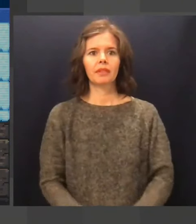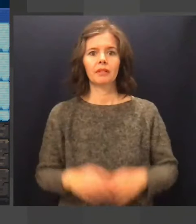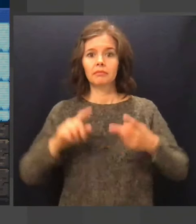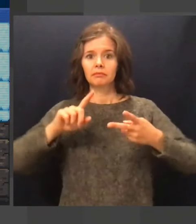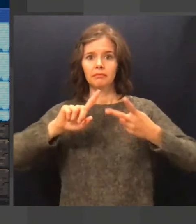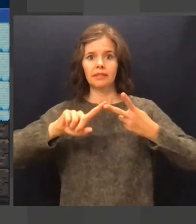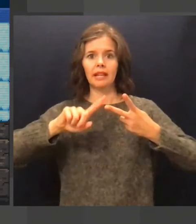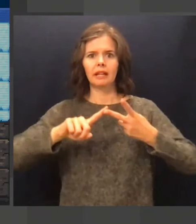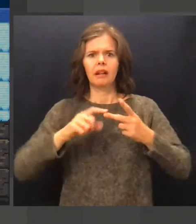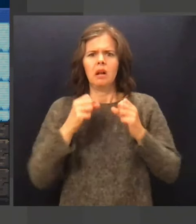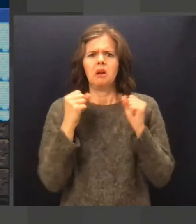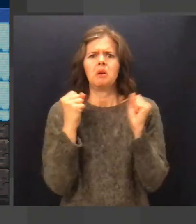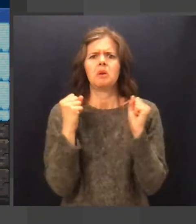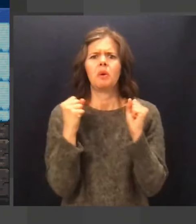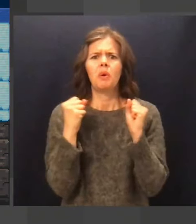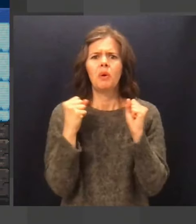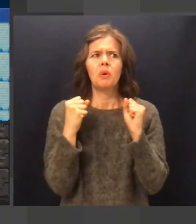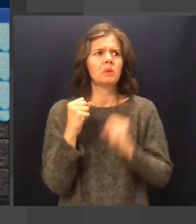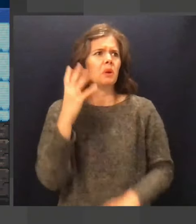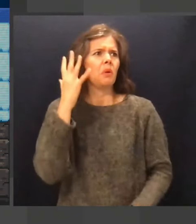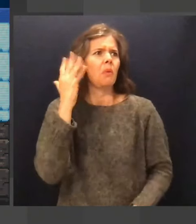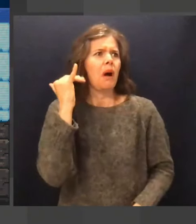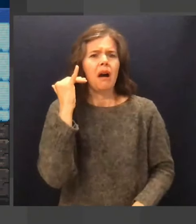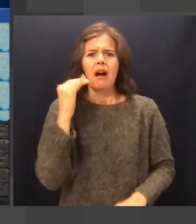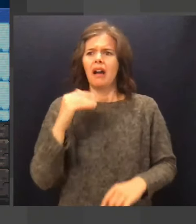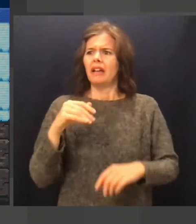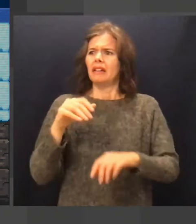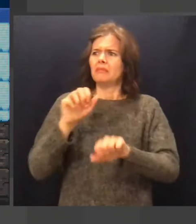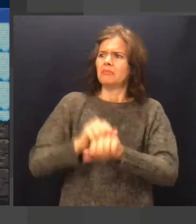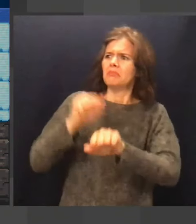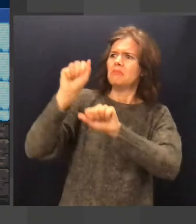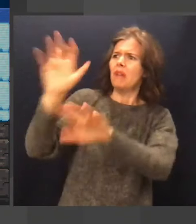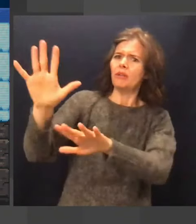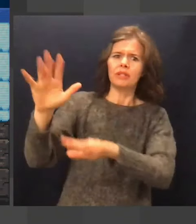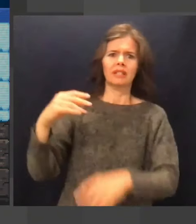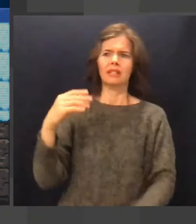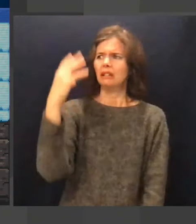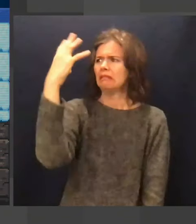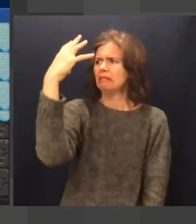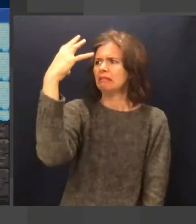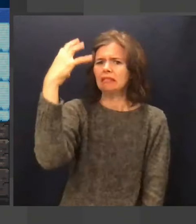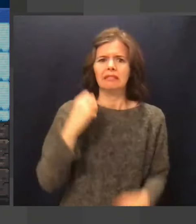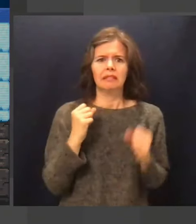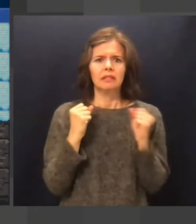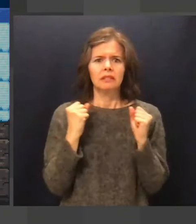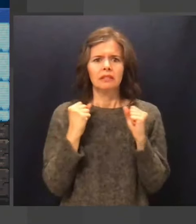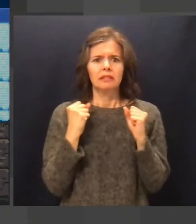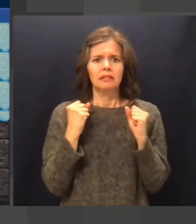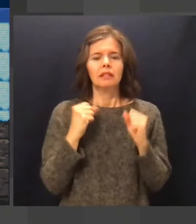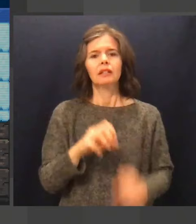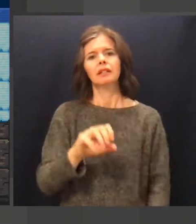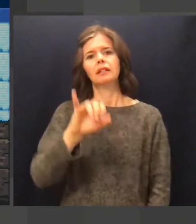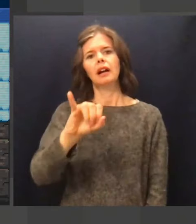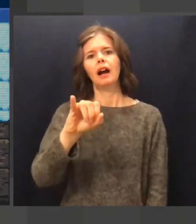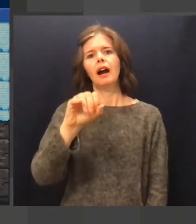WHY DO WE HAVE TO RECORD THESE VIDEOS ON AN ACTUAL MOUNTAIN? THEY ARE ANIMATED.